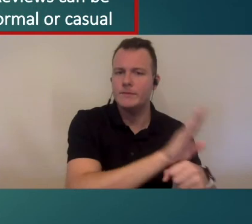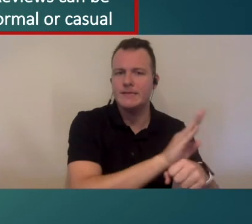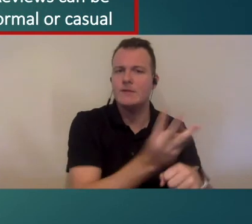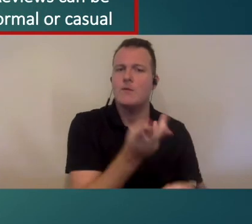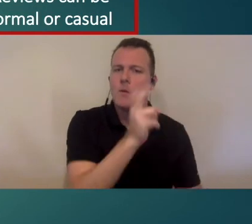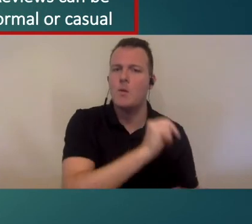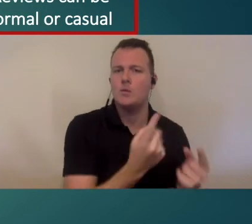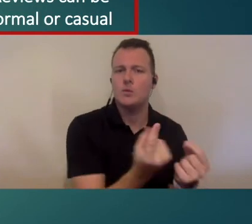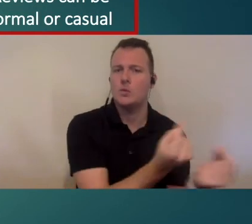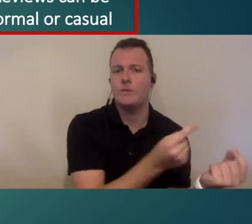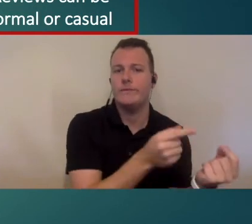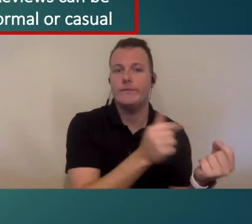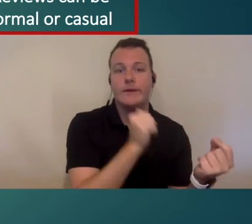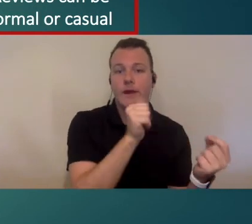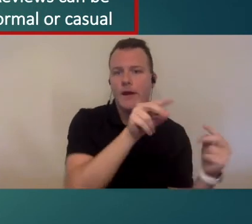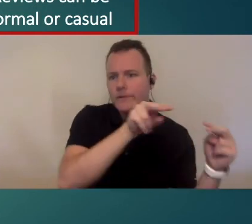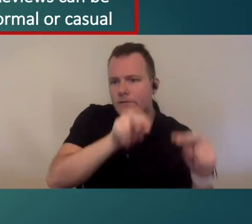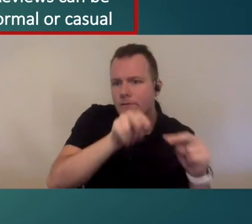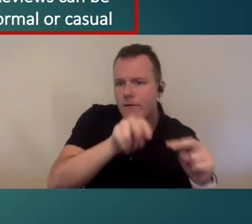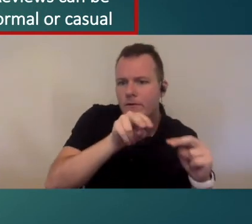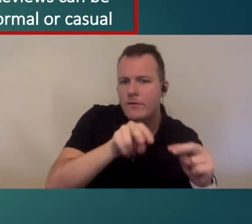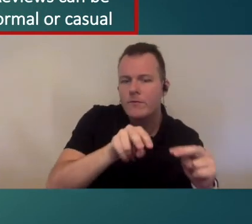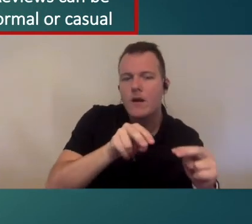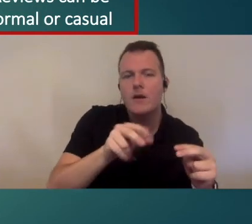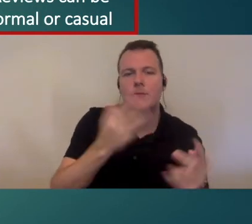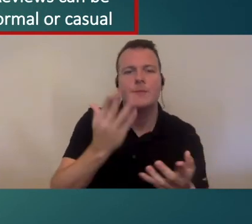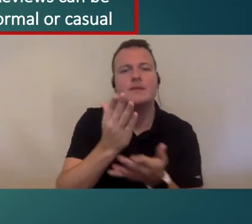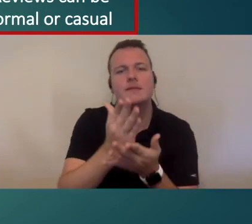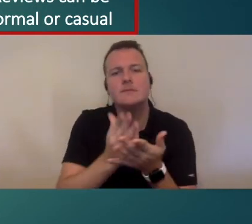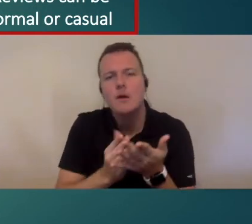on their own tasks, they're not paying attention to maybe some of the small